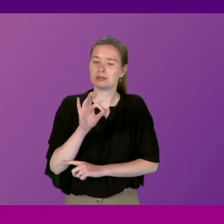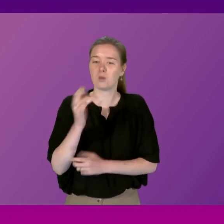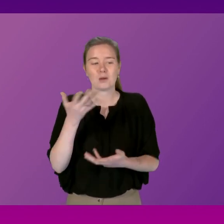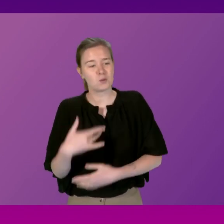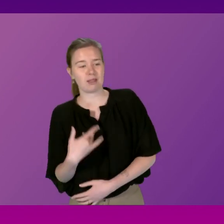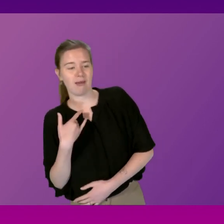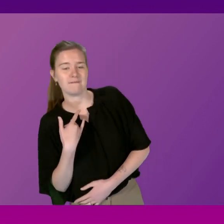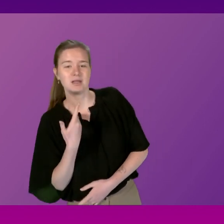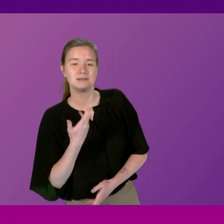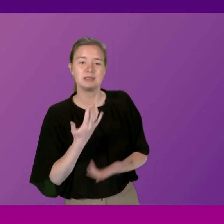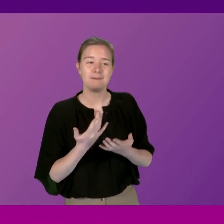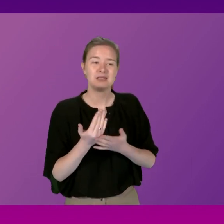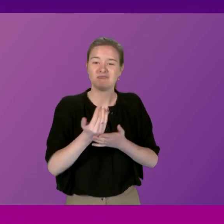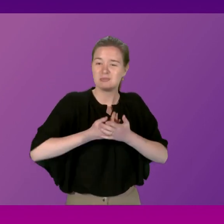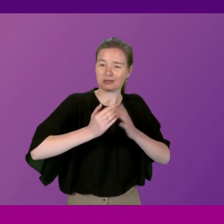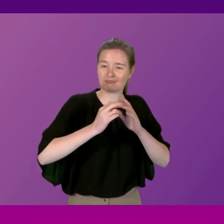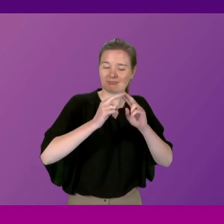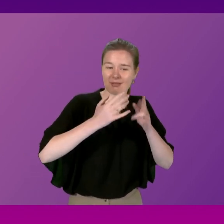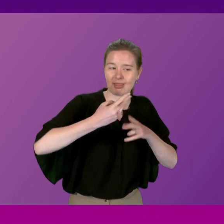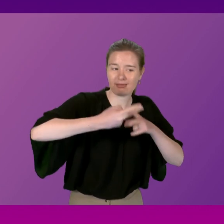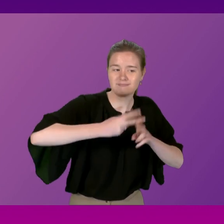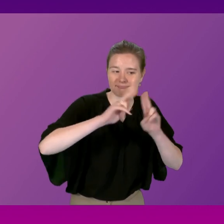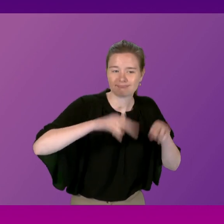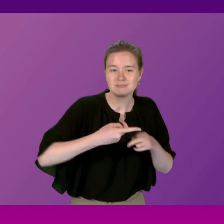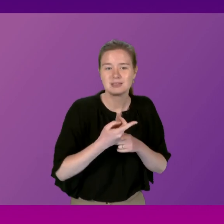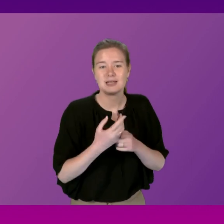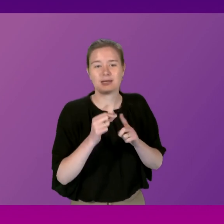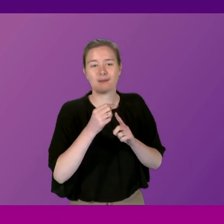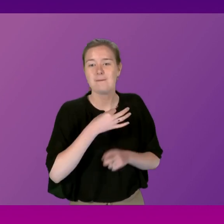places such as sheltered accommodation in Perth as well as in residential care.